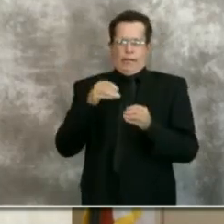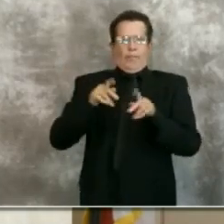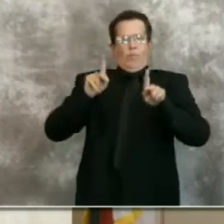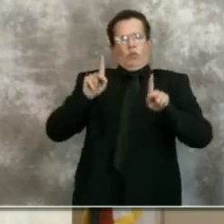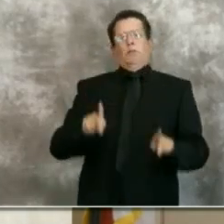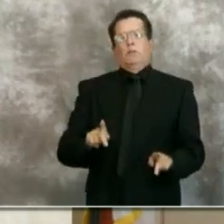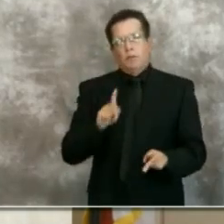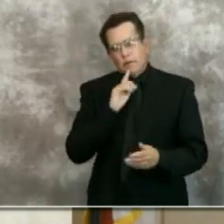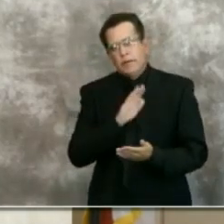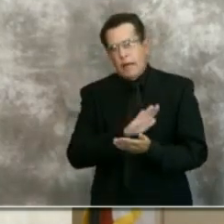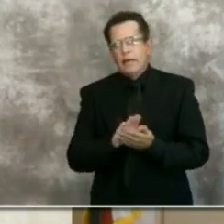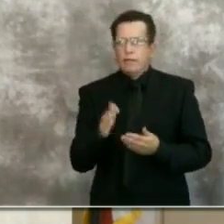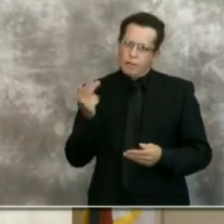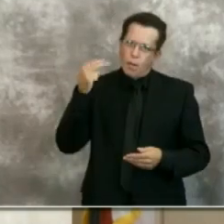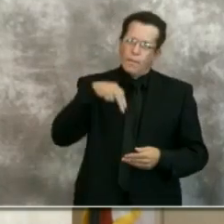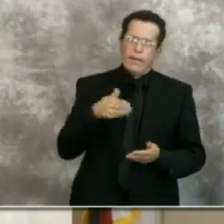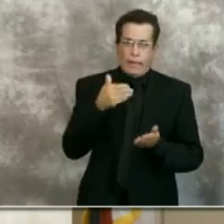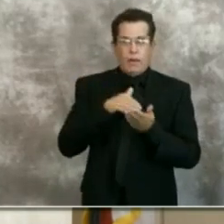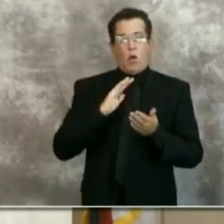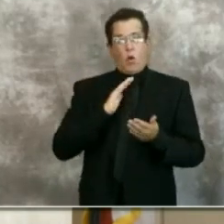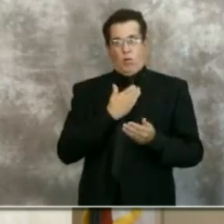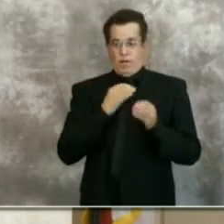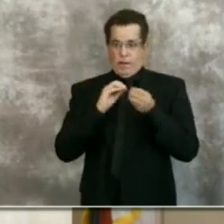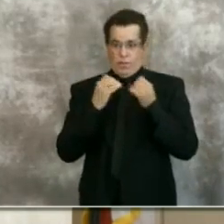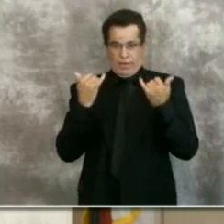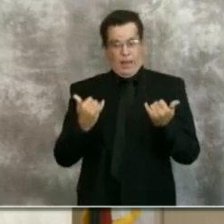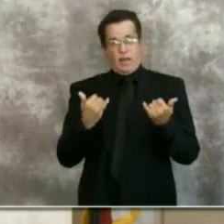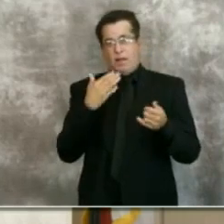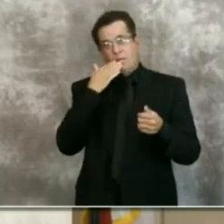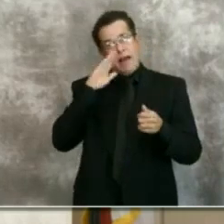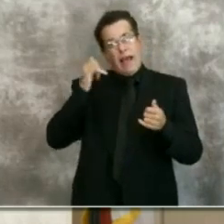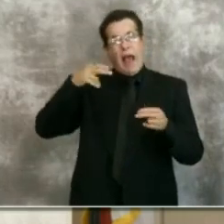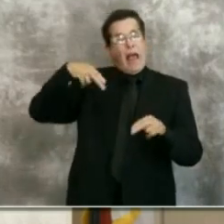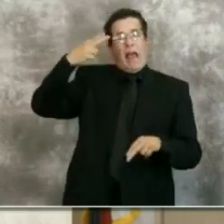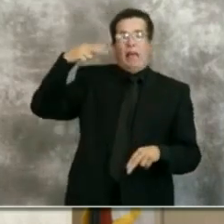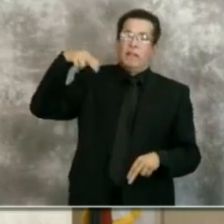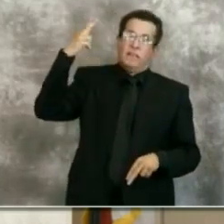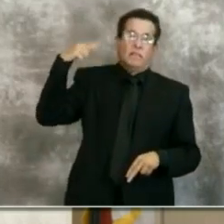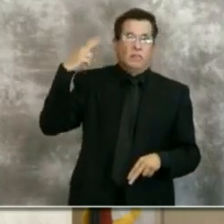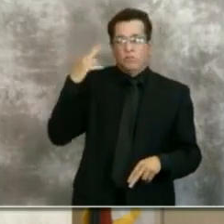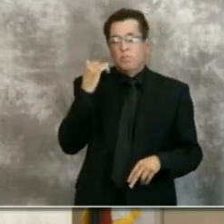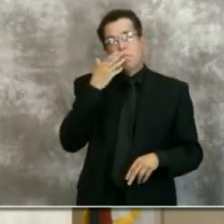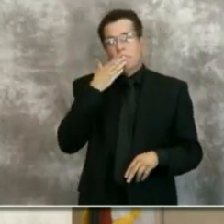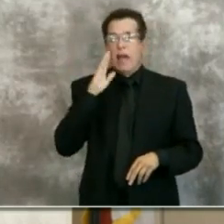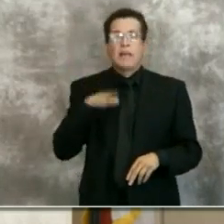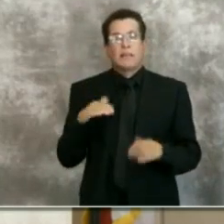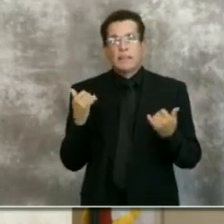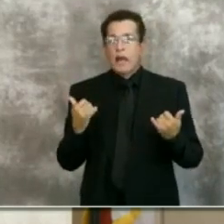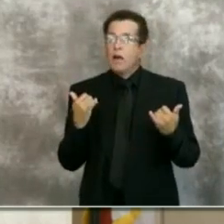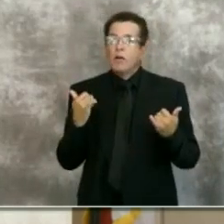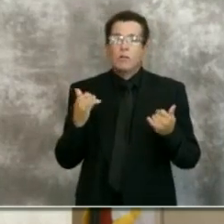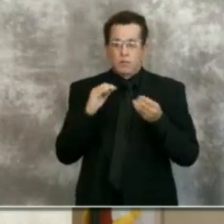DOCTOR WOULD. THANK YOU THANK YOU. CHAIRMAN NICE NICE TO BE BACK IN PERSON. YOU KNOW IS CHAIRMAN COX MENTION OUR NUMBERS IN SAN DIEGO ARE